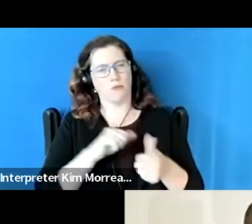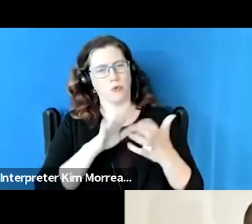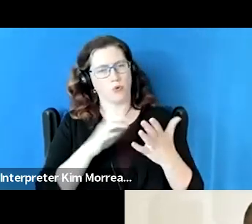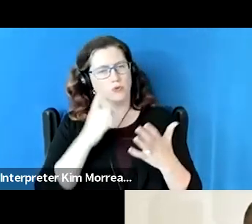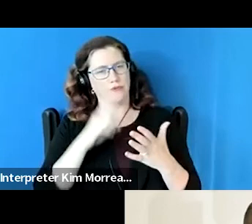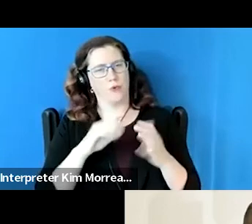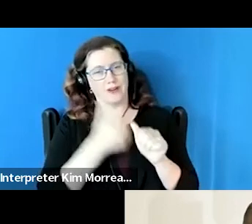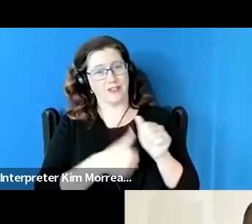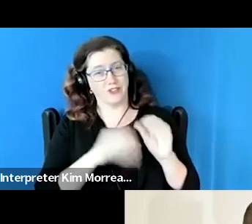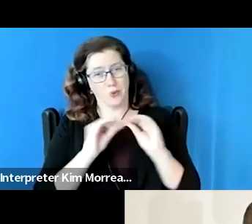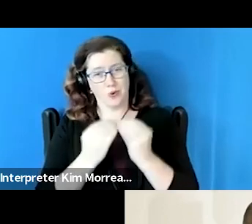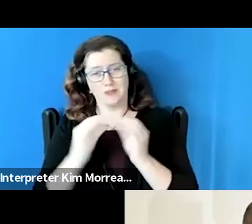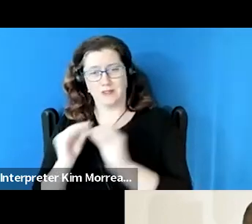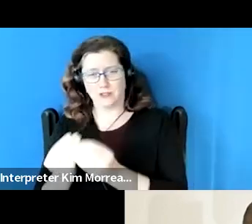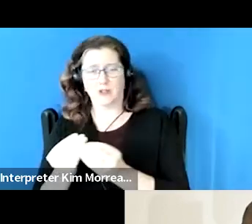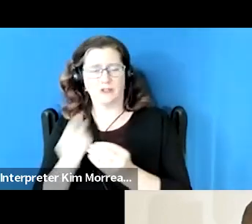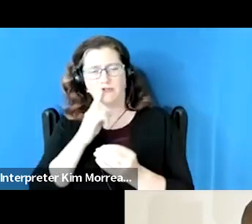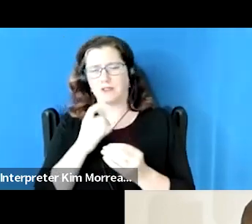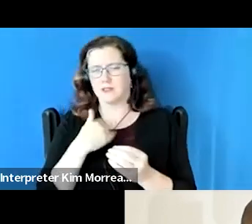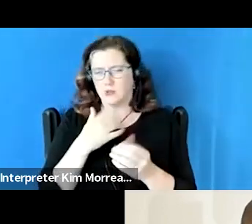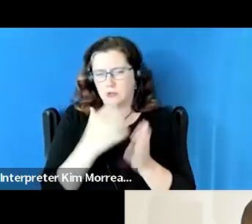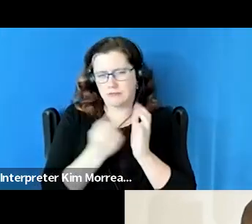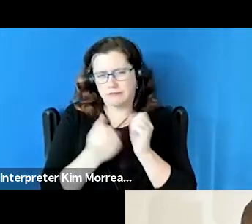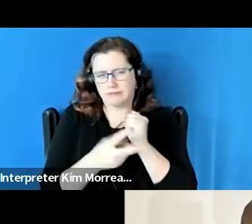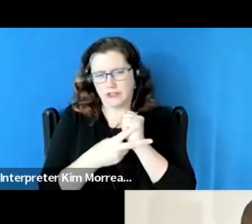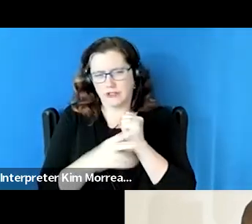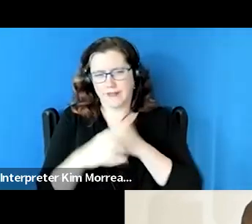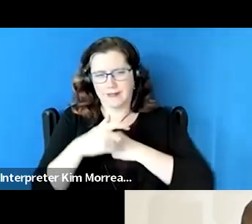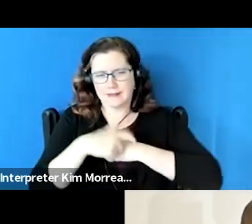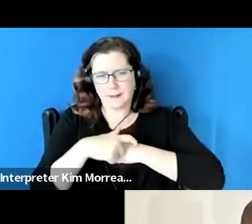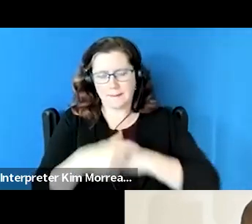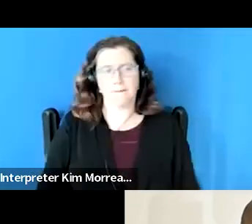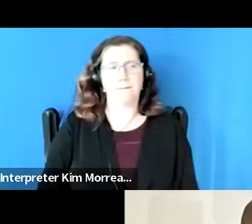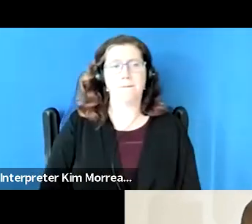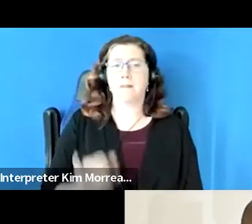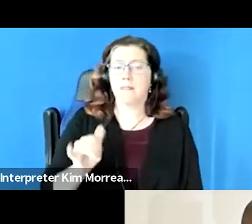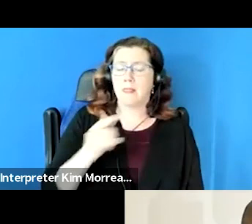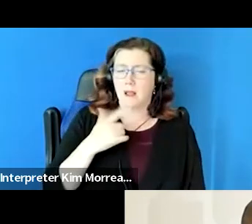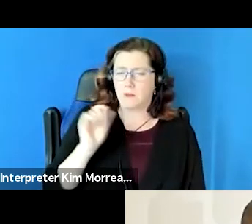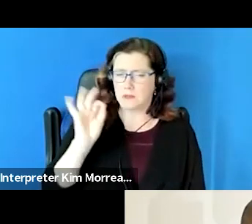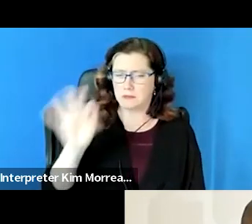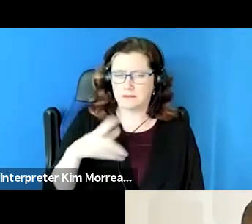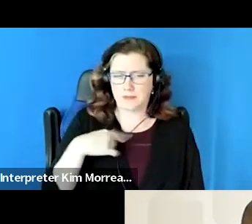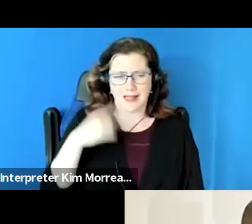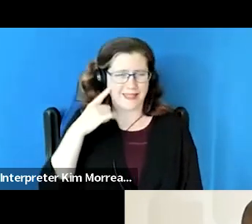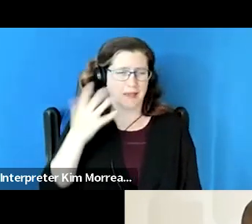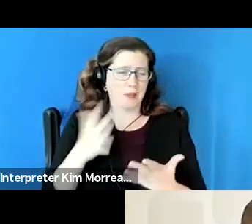to carve out that time. Another thing I just wanna mention too, that I think is really useful for compassion fatigue